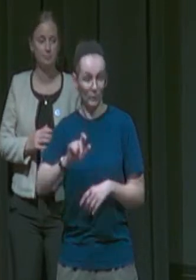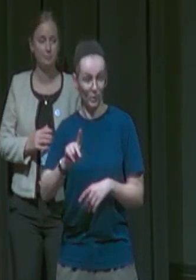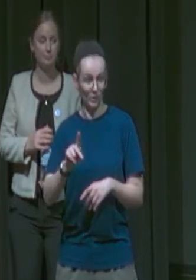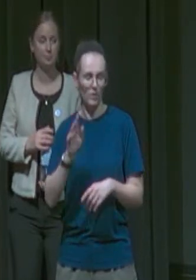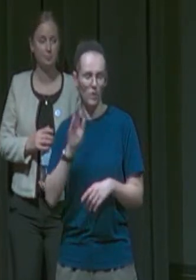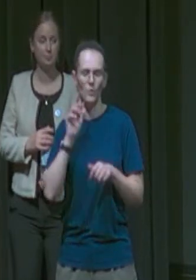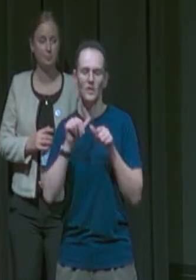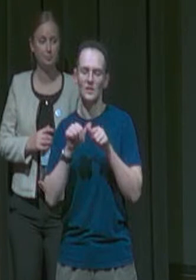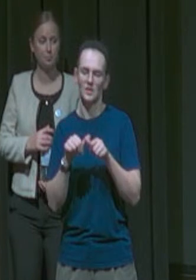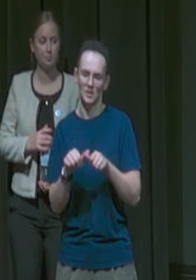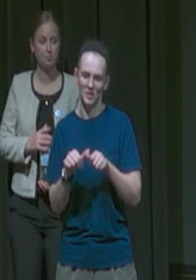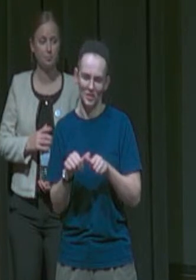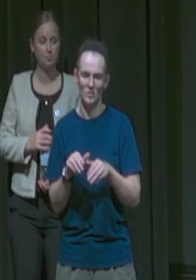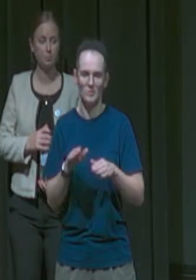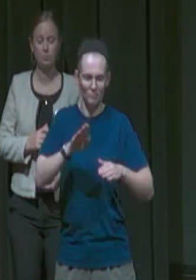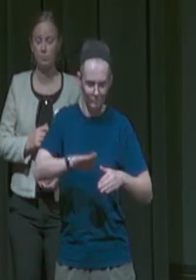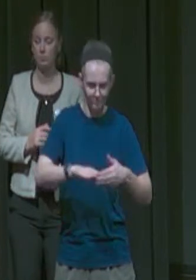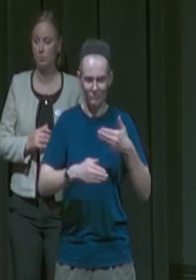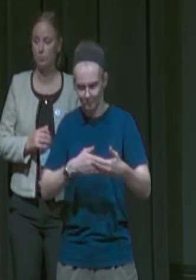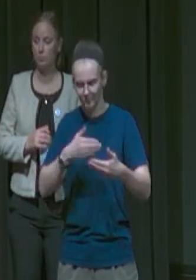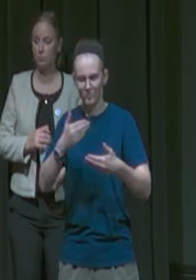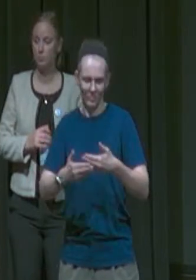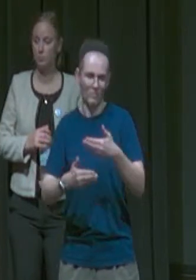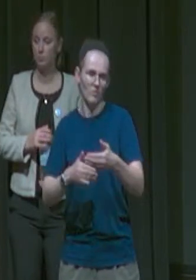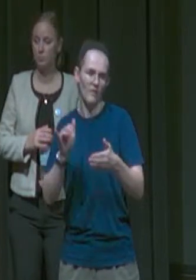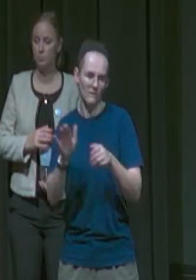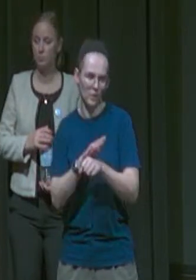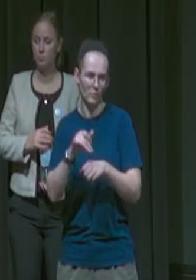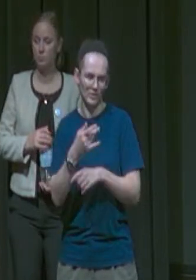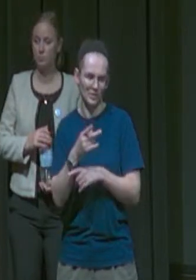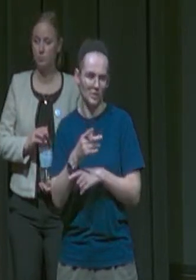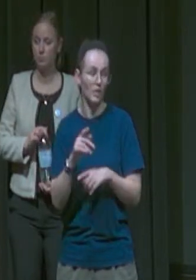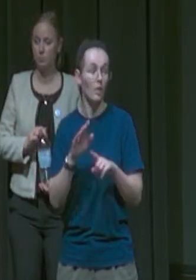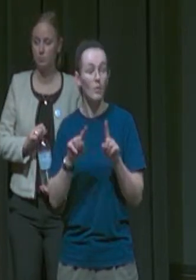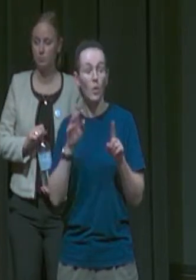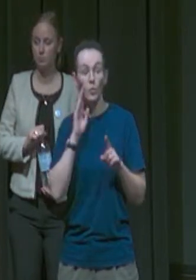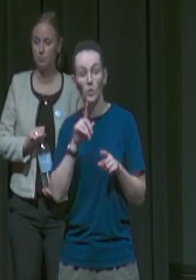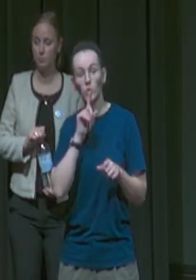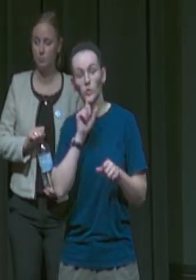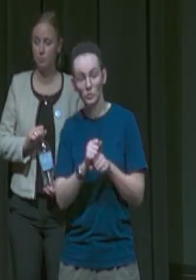continuing to be step for step throughout this project but it will definitely be closed for a